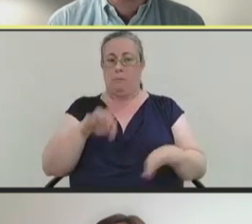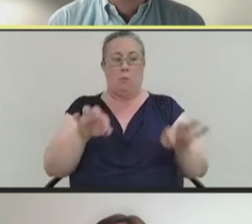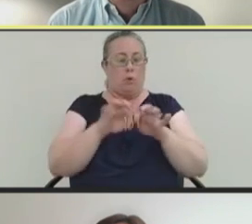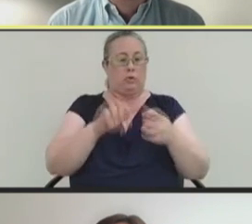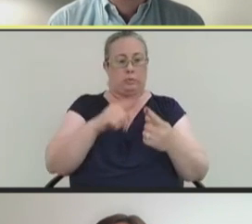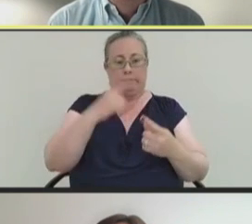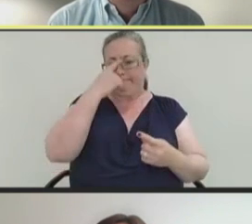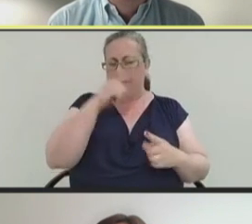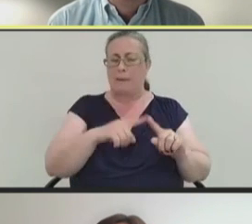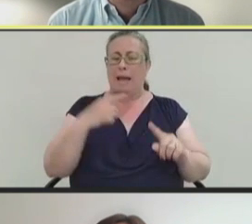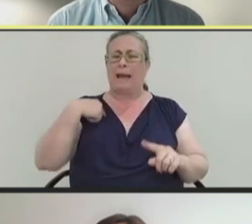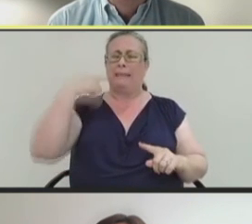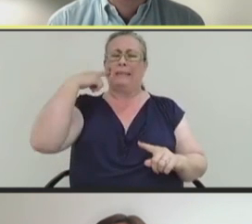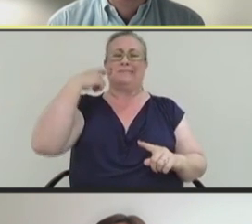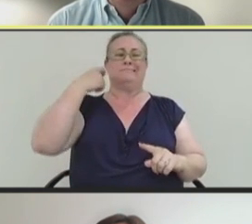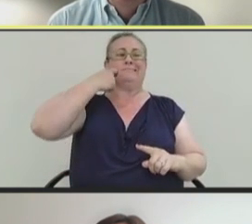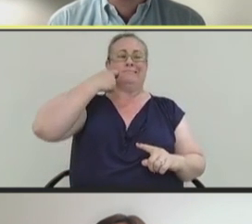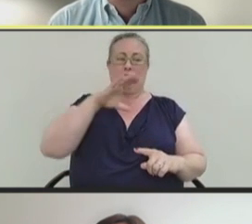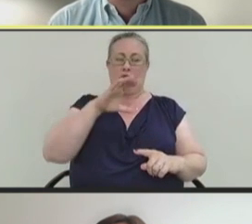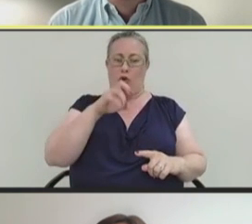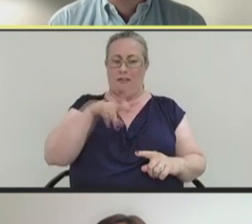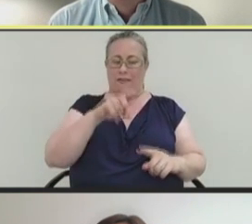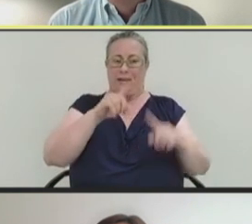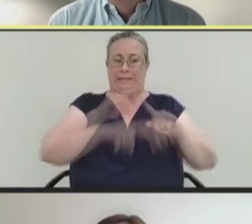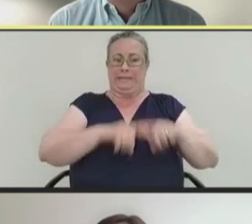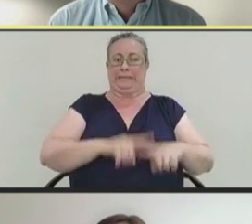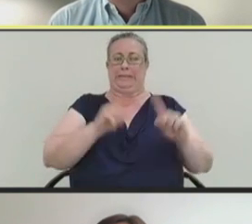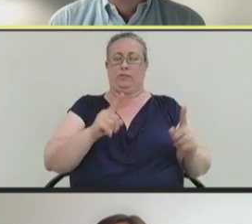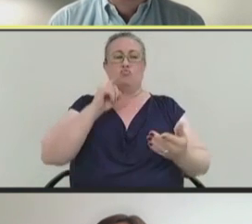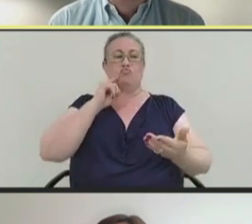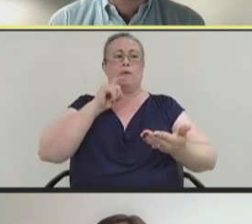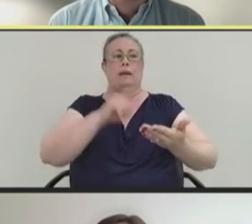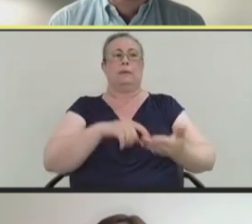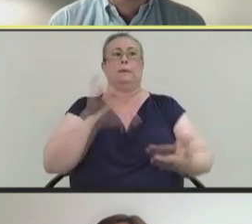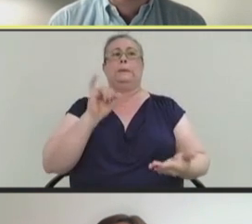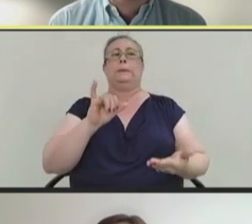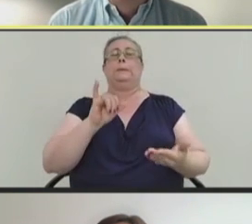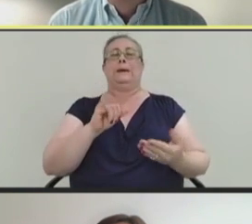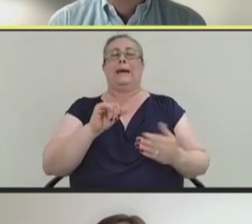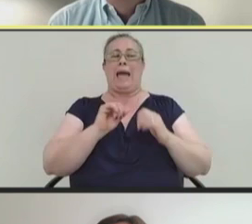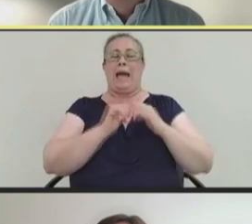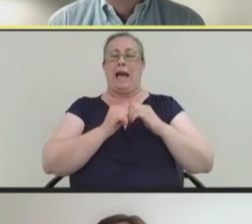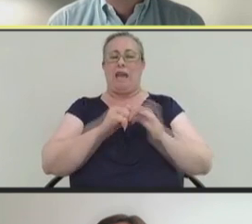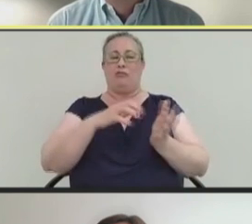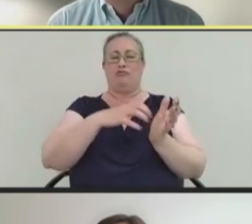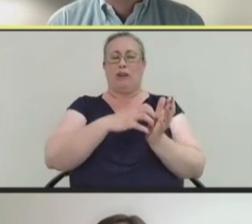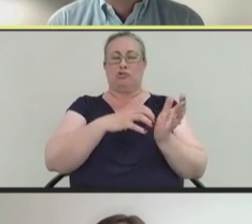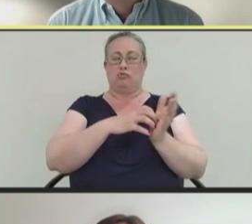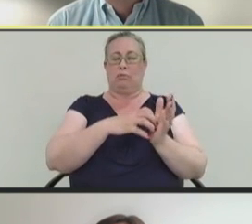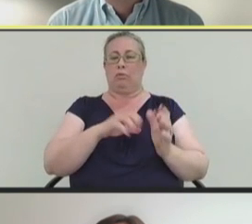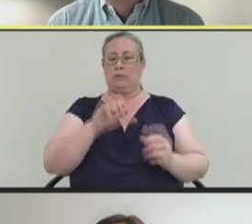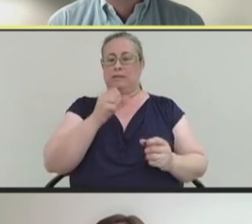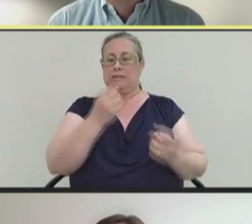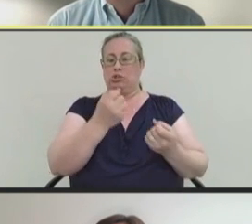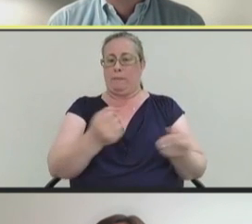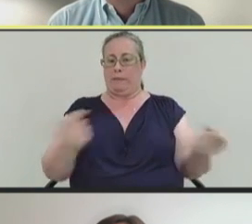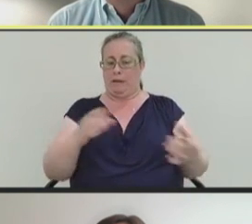different in COVID was the recognition of fragility of supply chains in regard to the